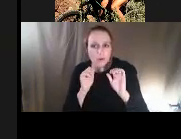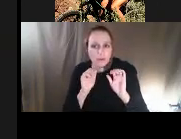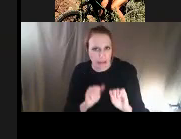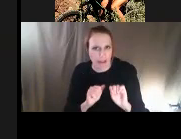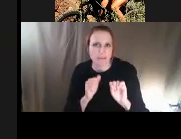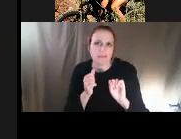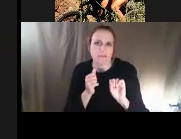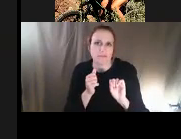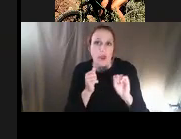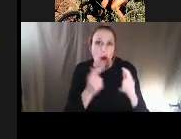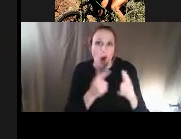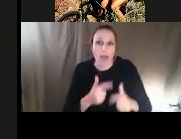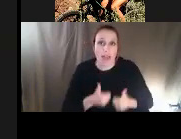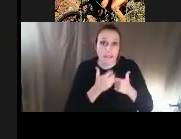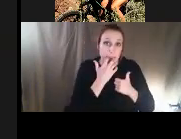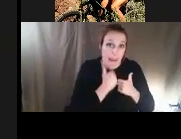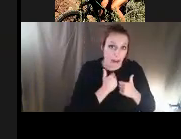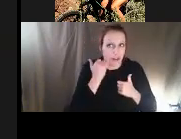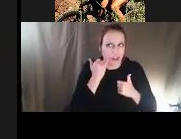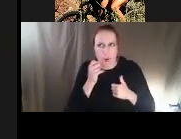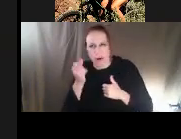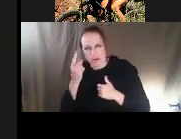I'm not making any comment about Black Lives Matters.